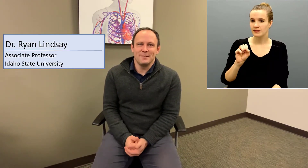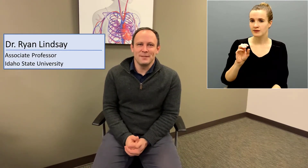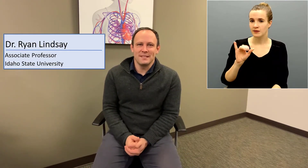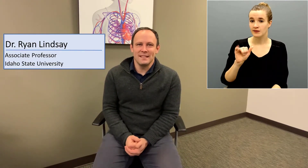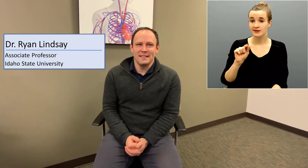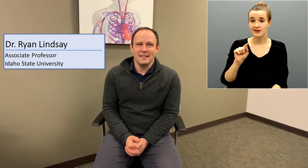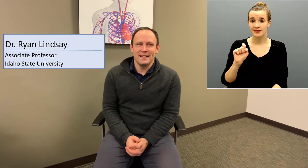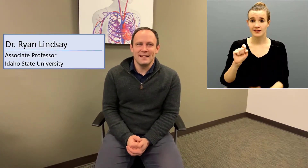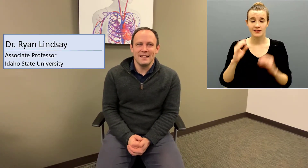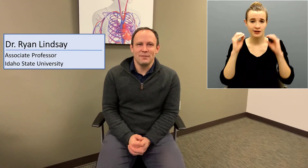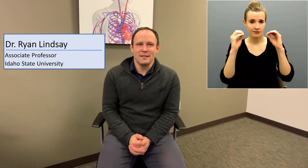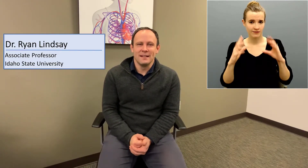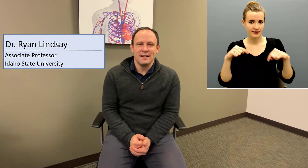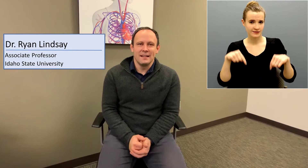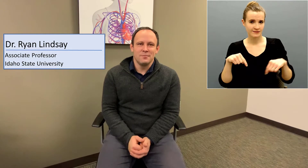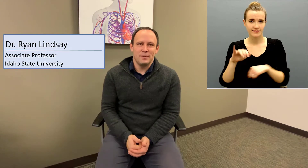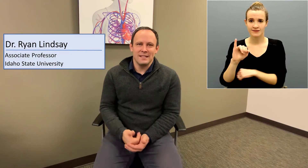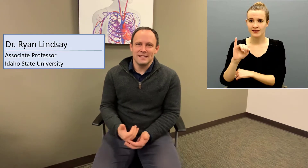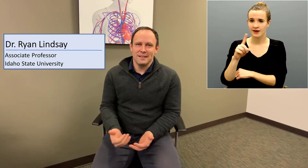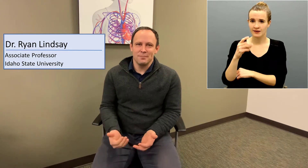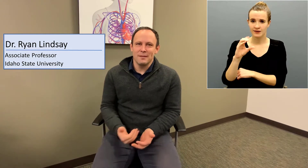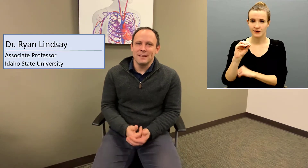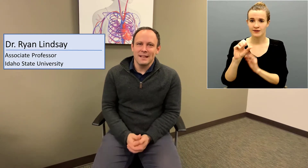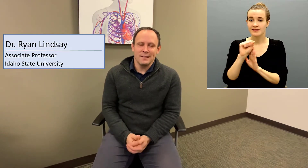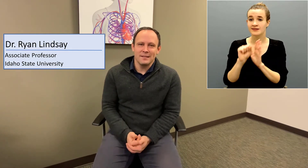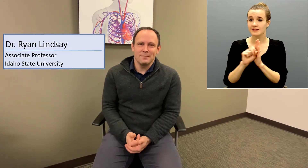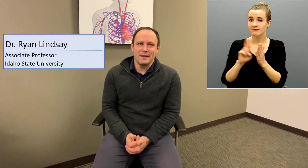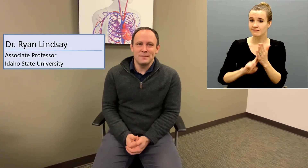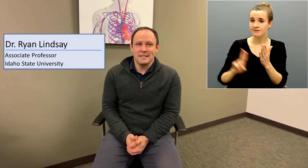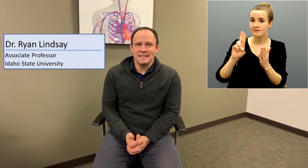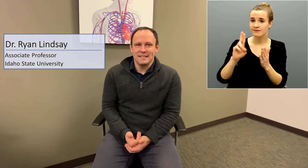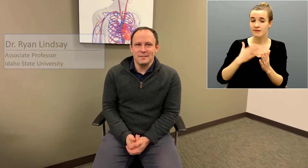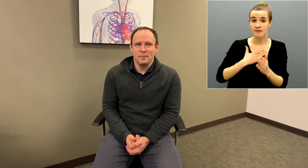University. I have a PhD in Public Health and my emphasis is in